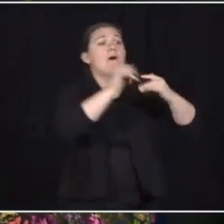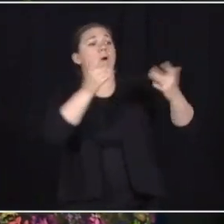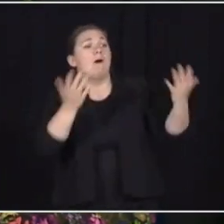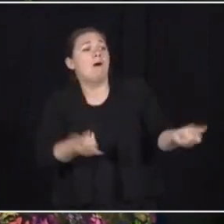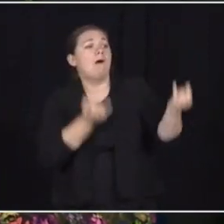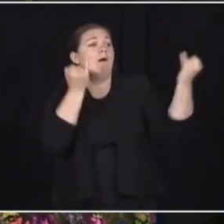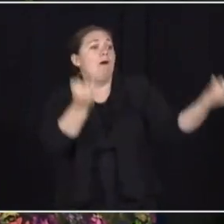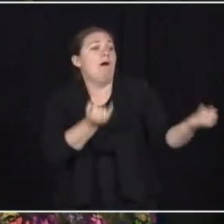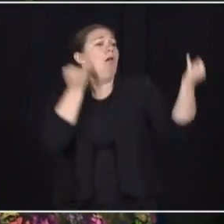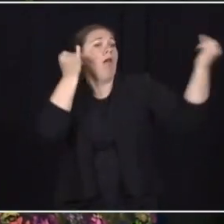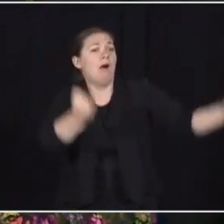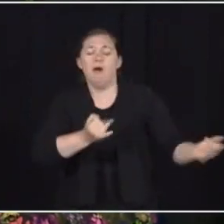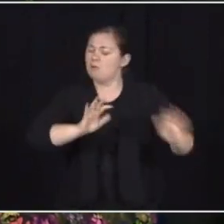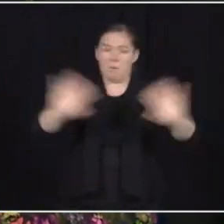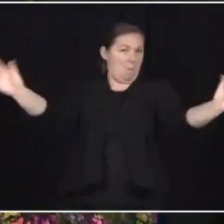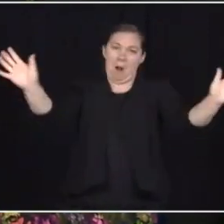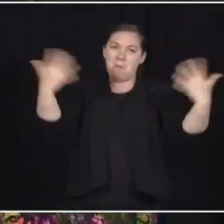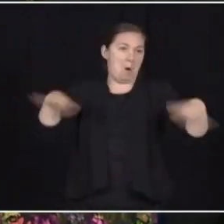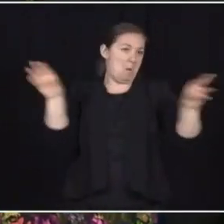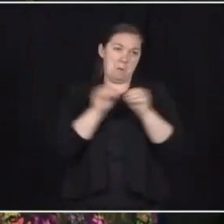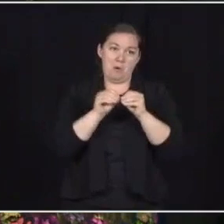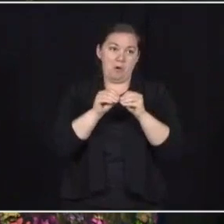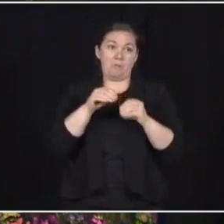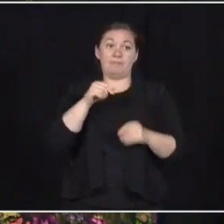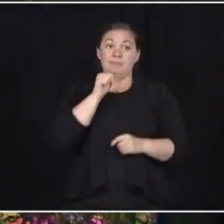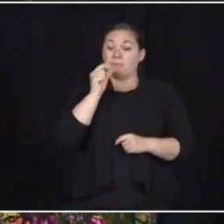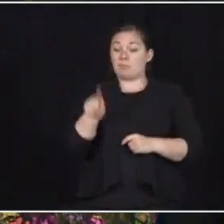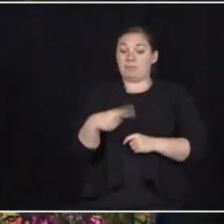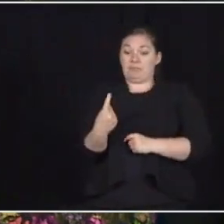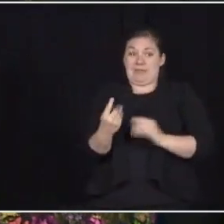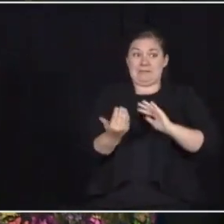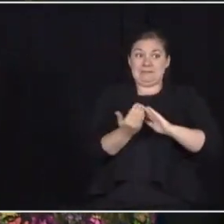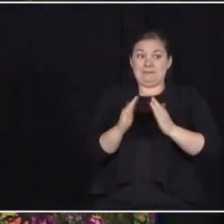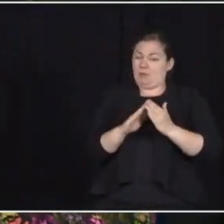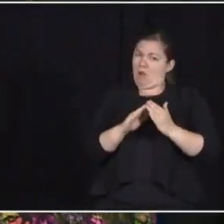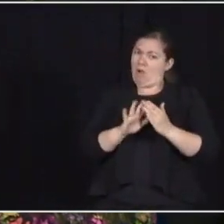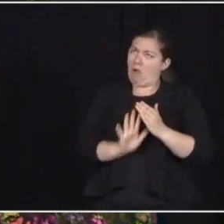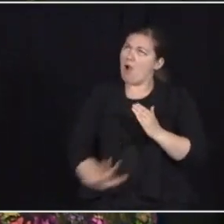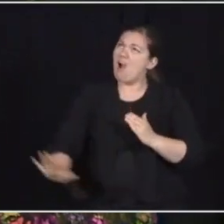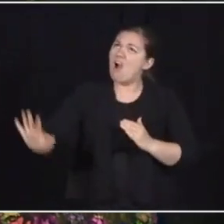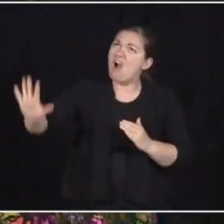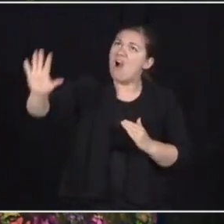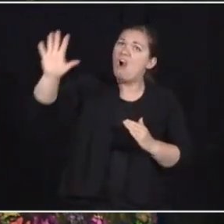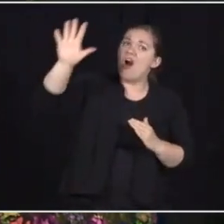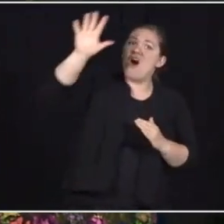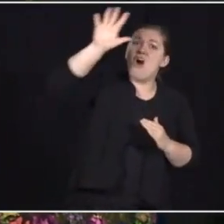and come up with a strong plan that we don't the ladies building permits.